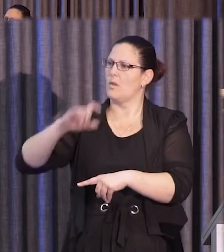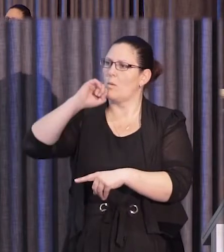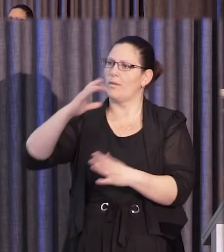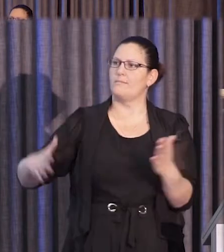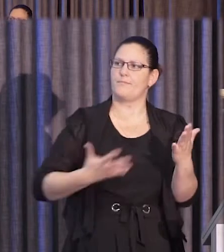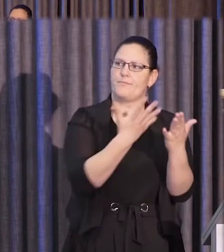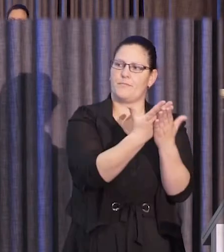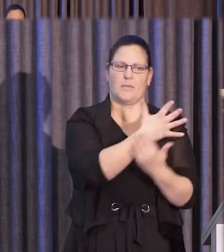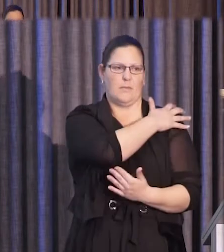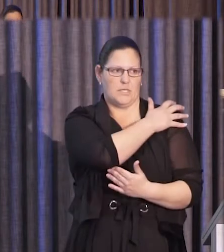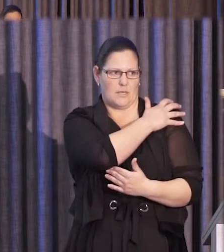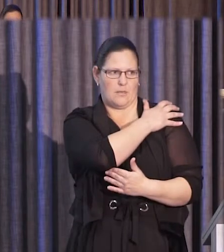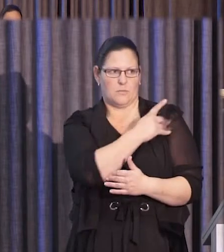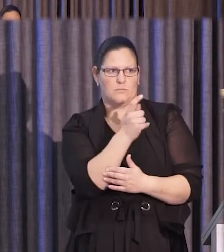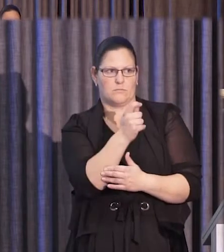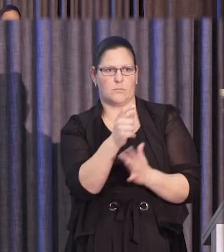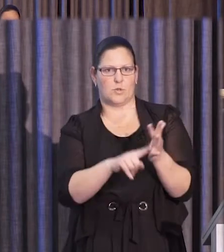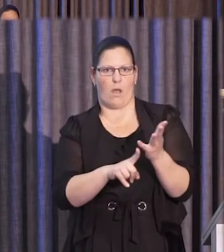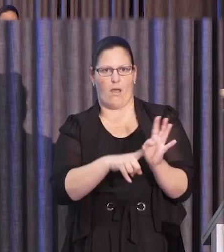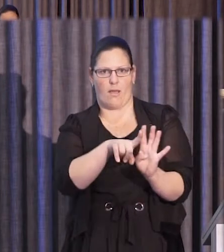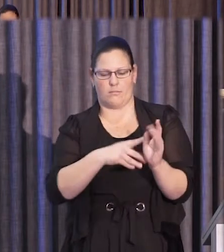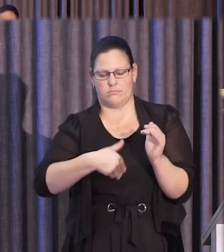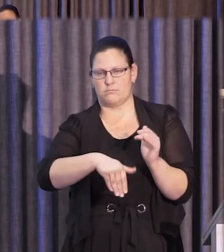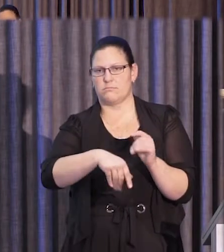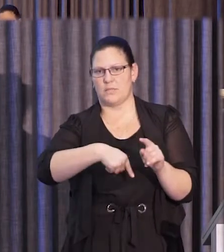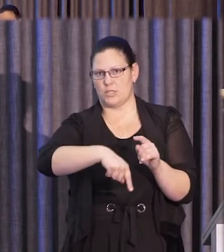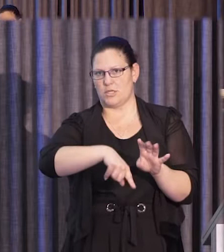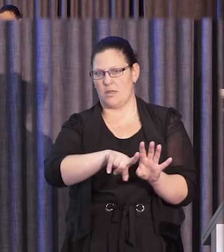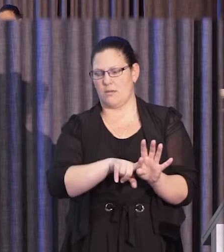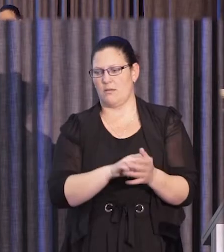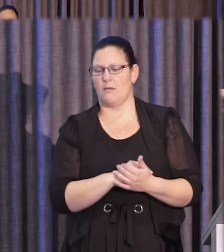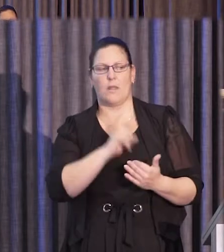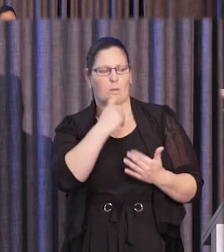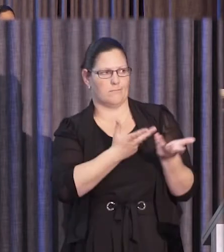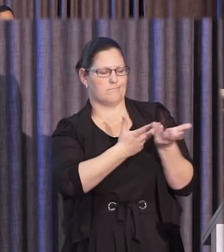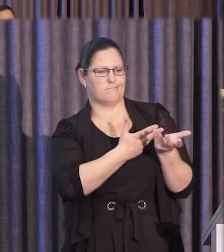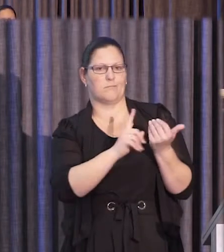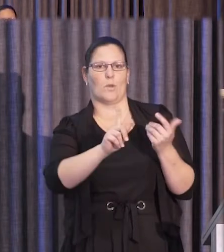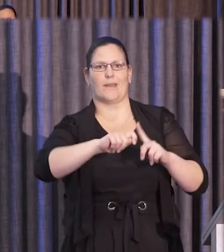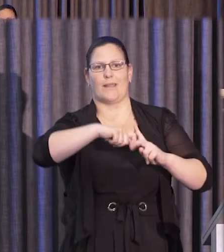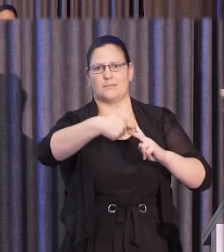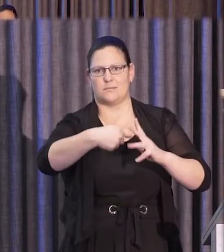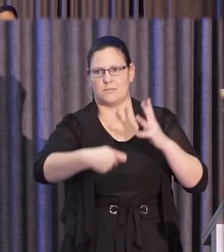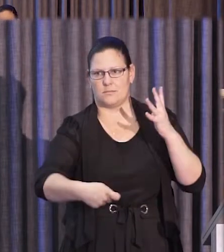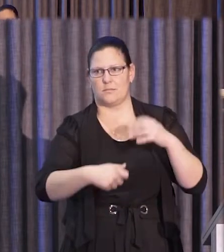for consideration in July this year, and then talking to him about the next steps in developing a process from there.